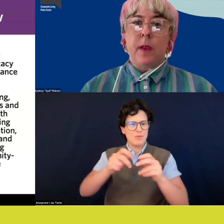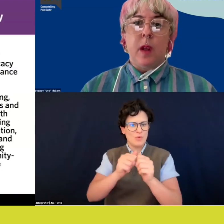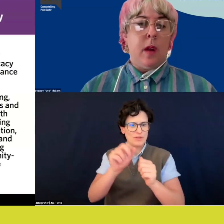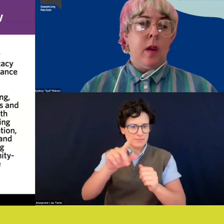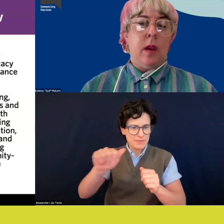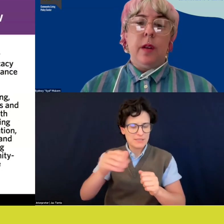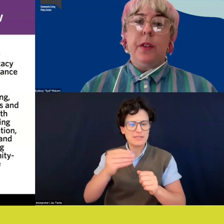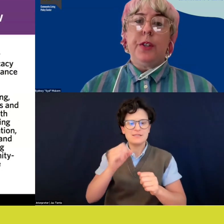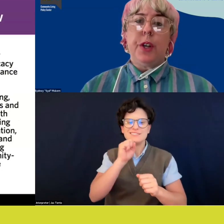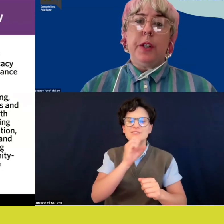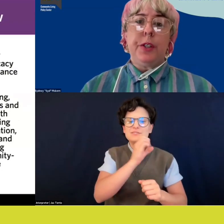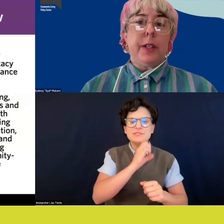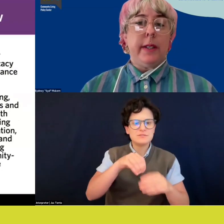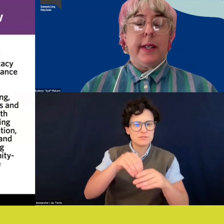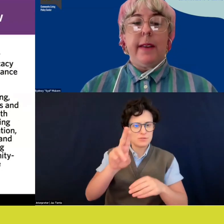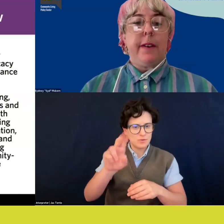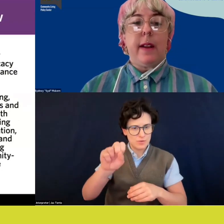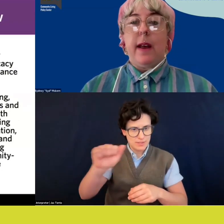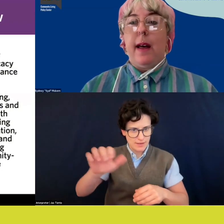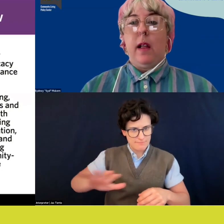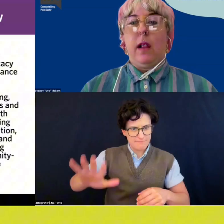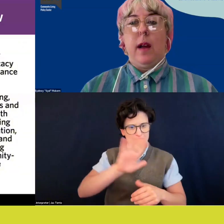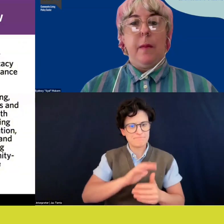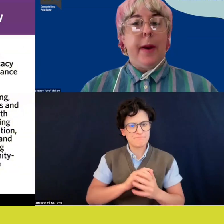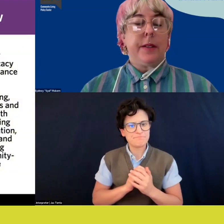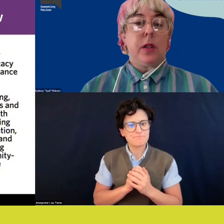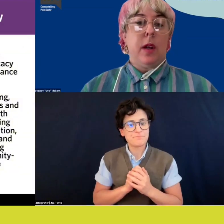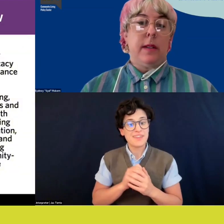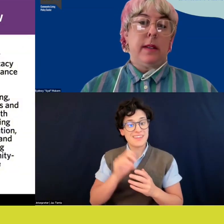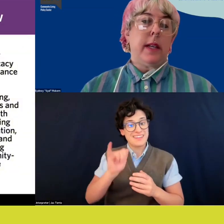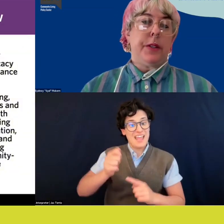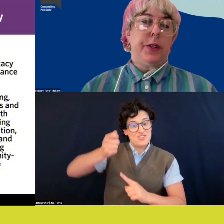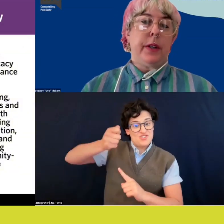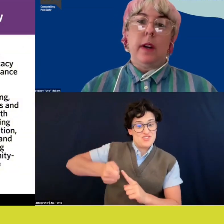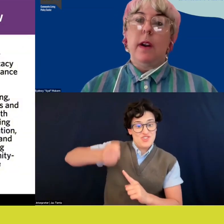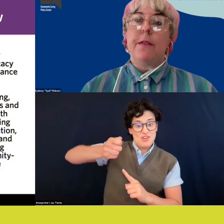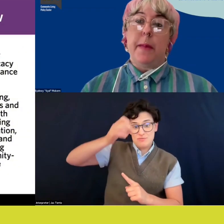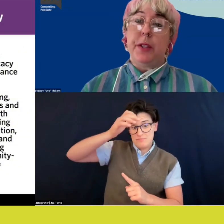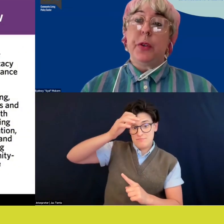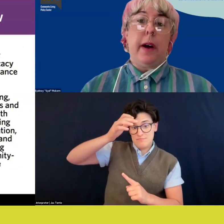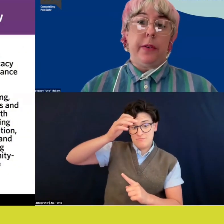The Judge David L. Bazelon Center for Mental